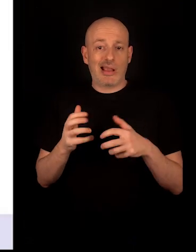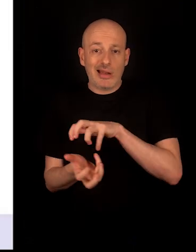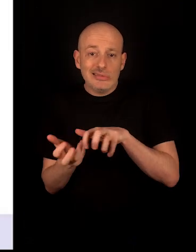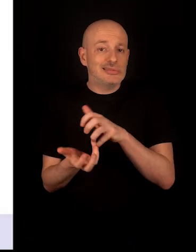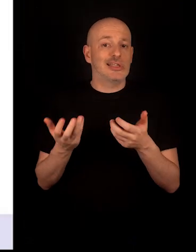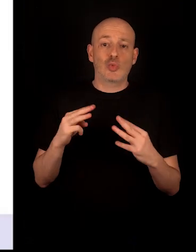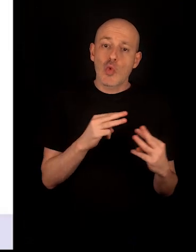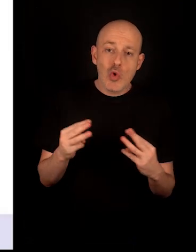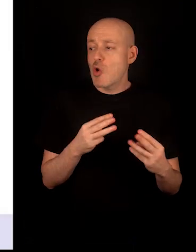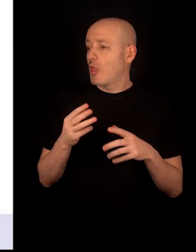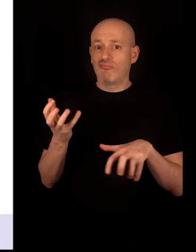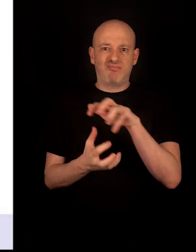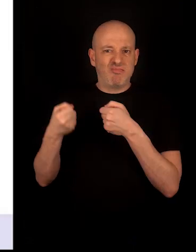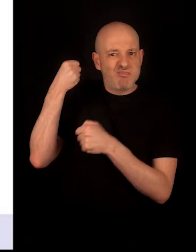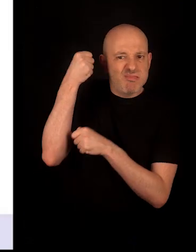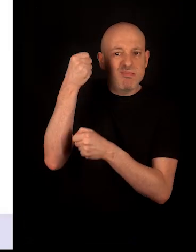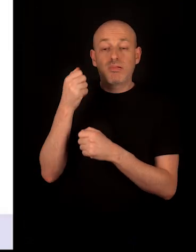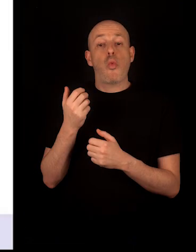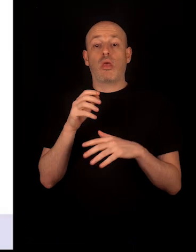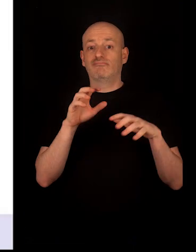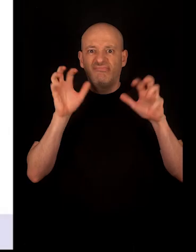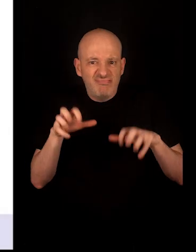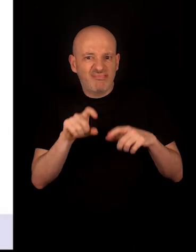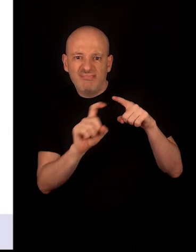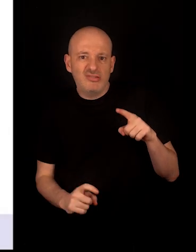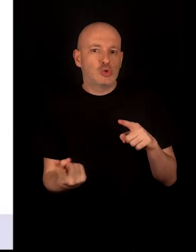war, major unrest, a natural disaster,